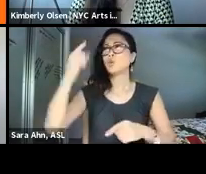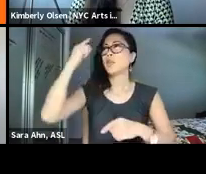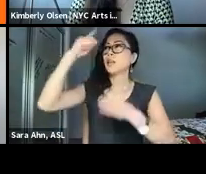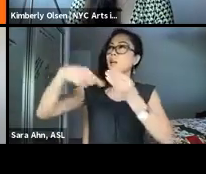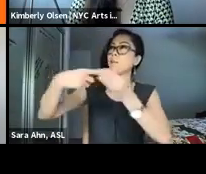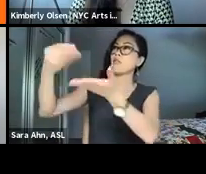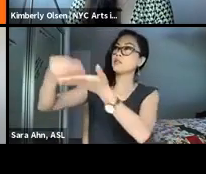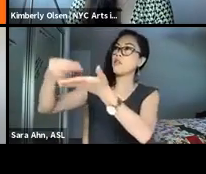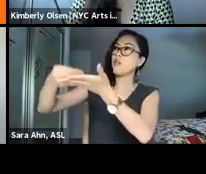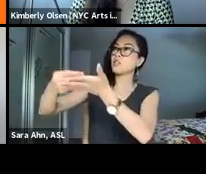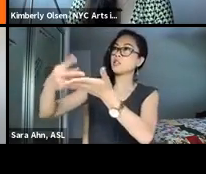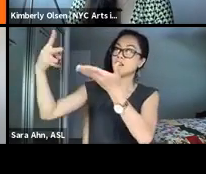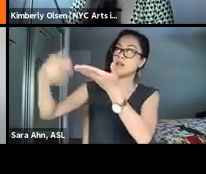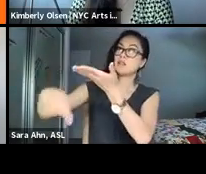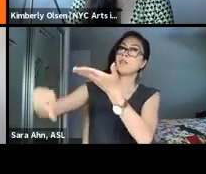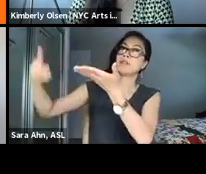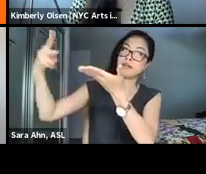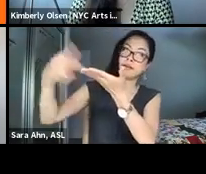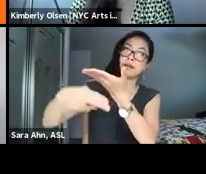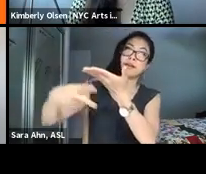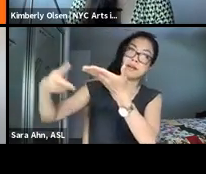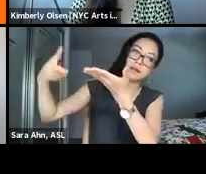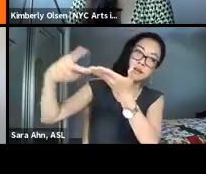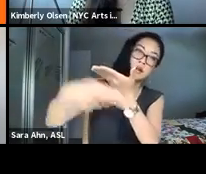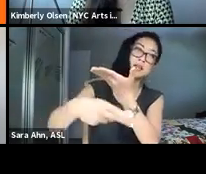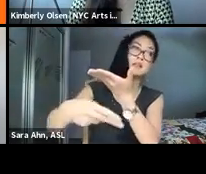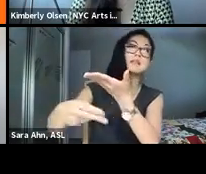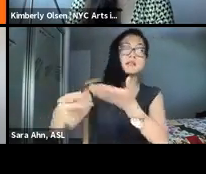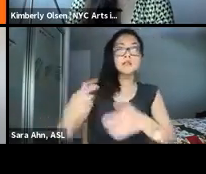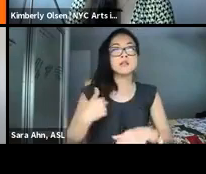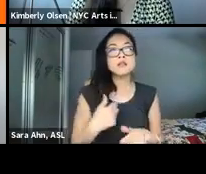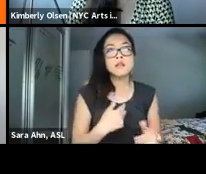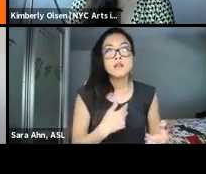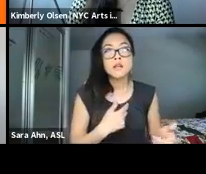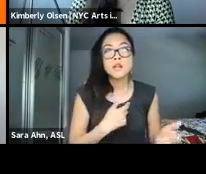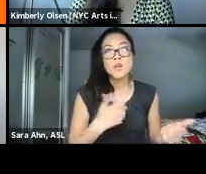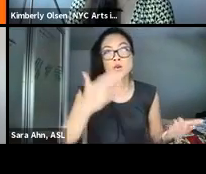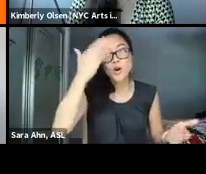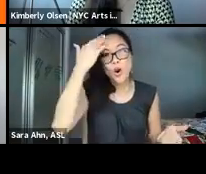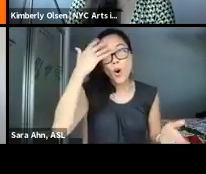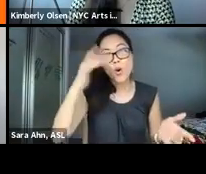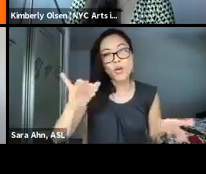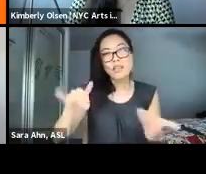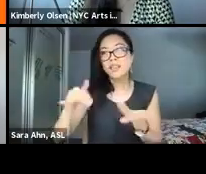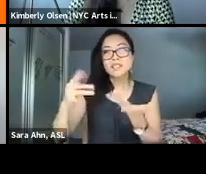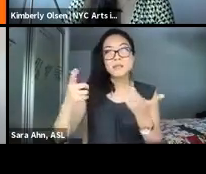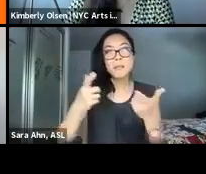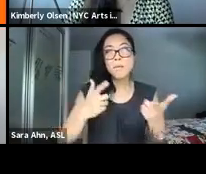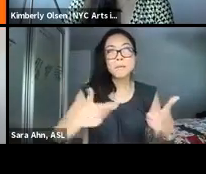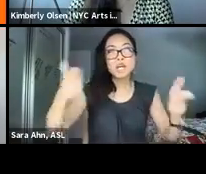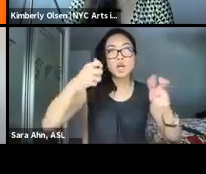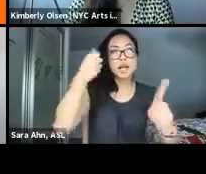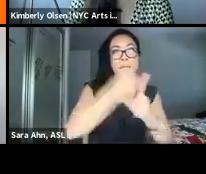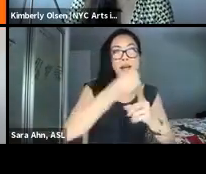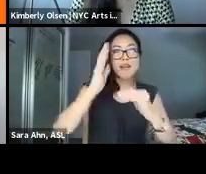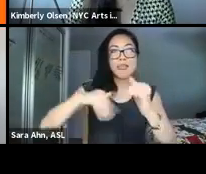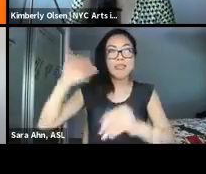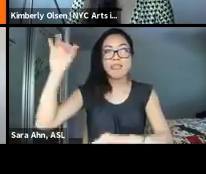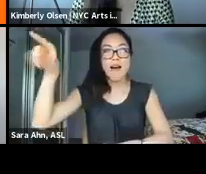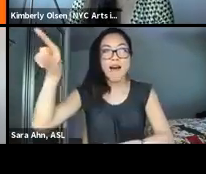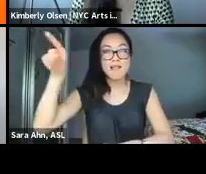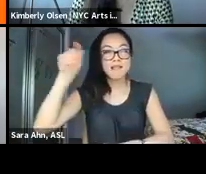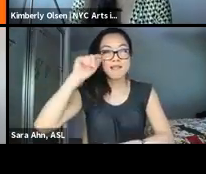means less touring, which means less opportunities, maybe fewer dances, so those training to be